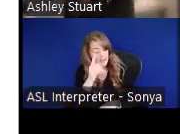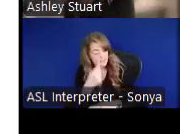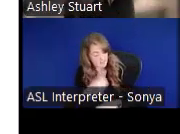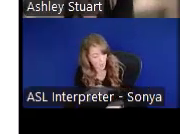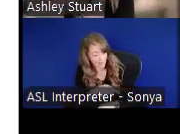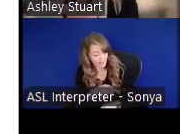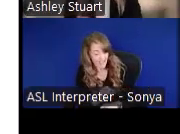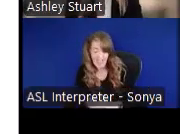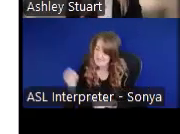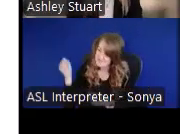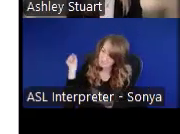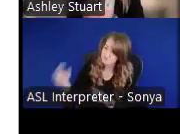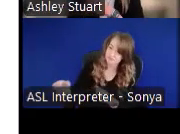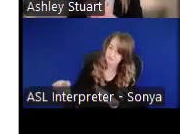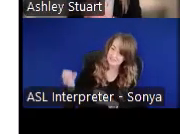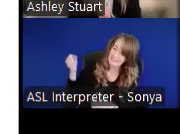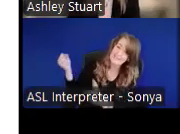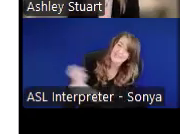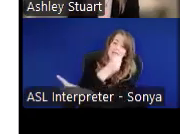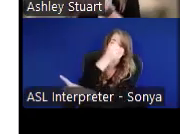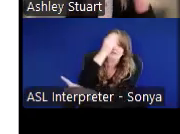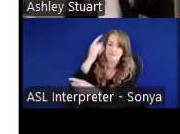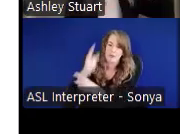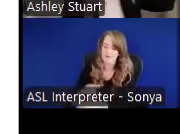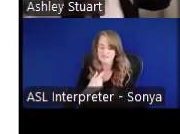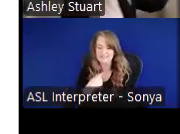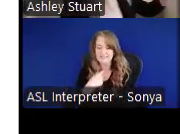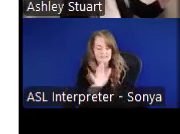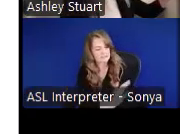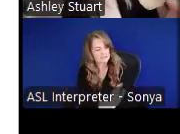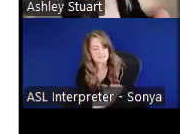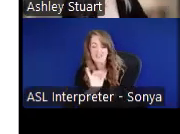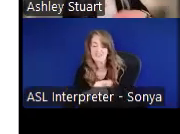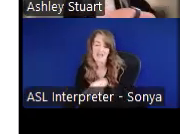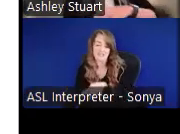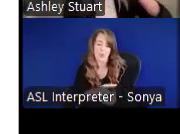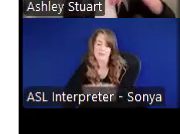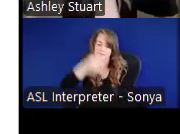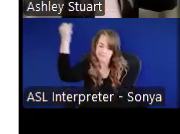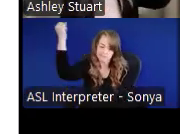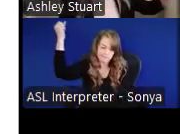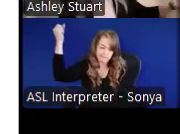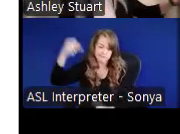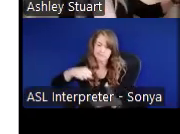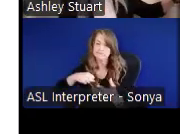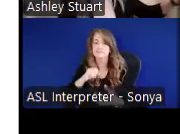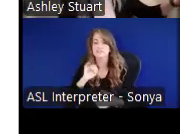your brother with it, and we say, All right, well, that toys out of play now, so we essentially give the time out to